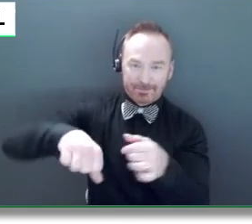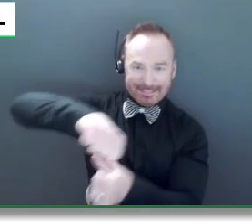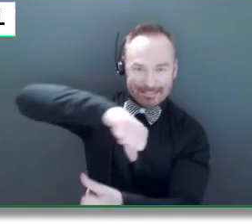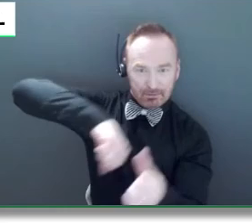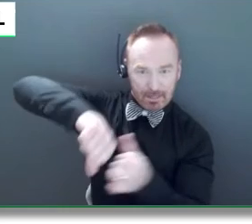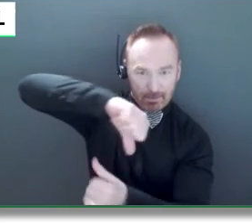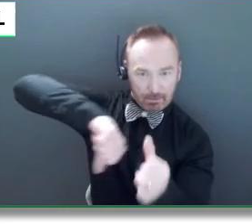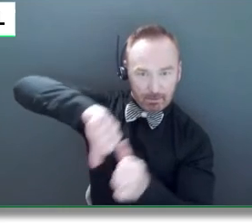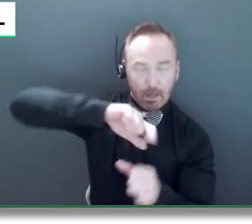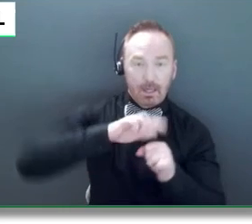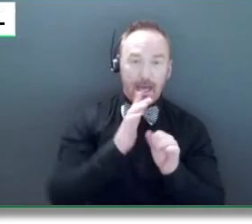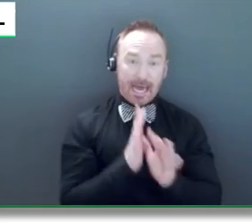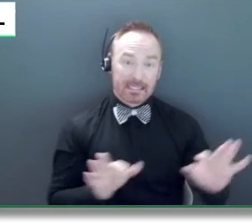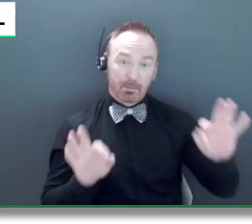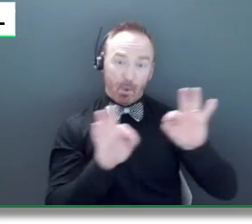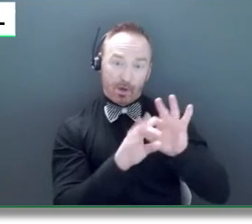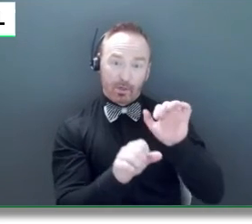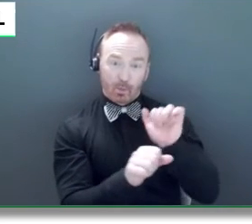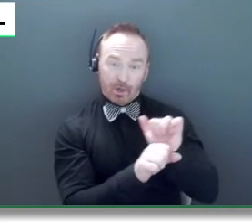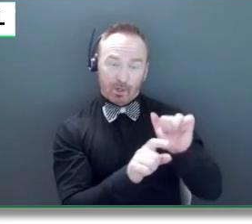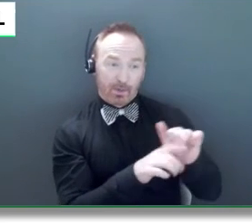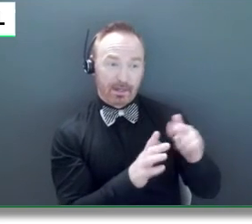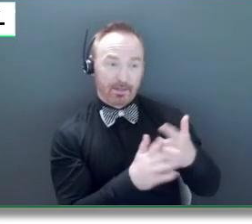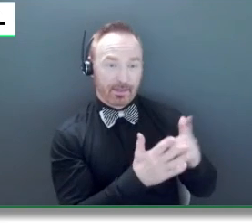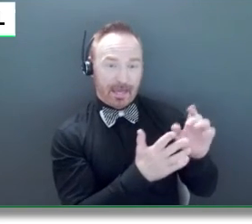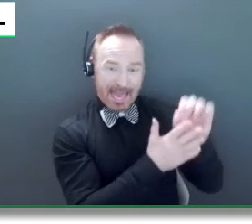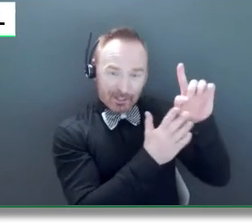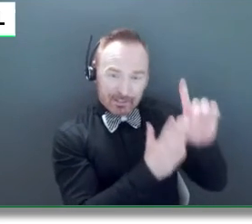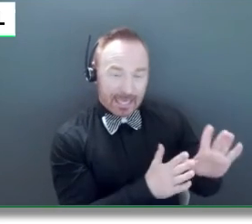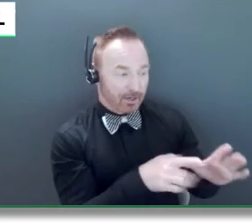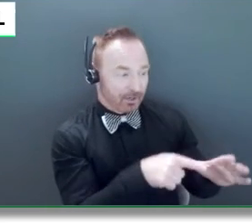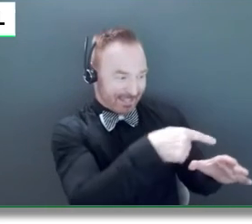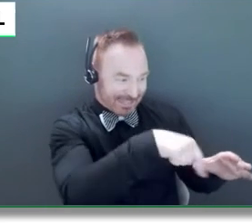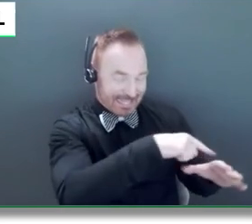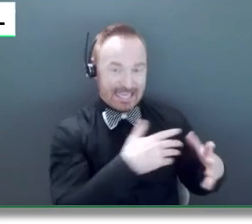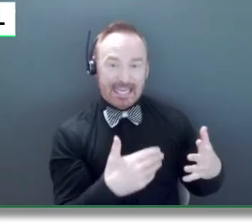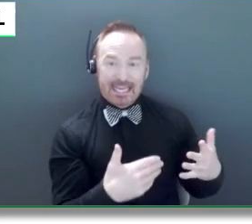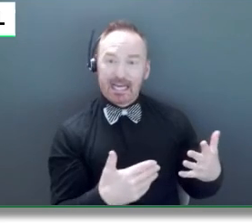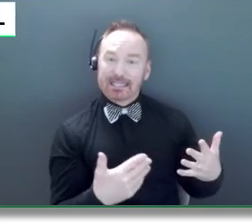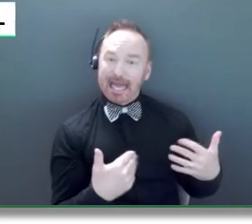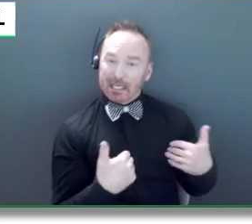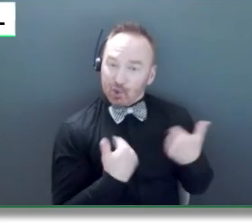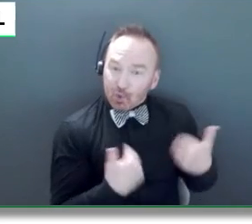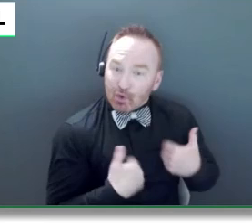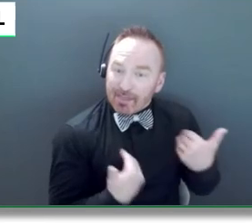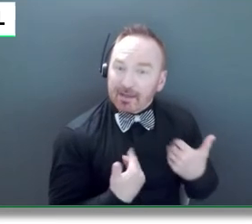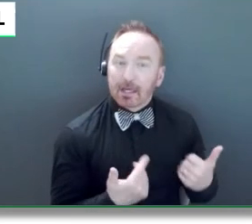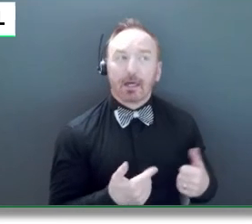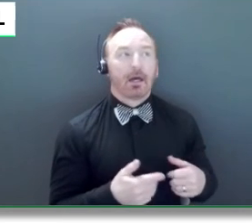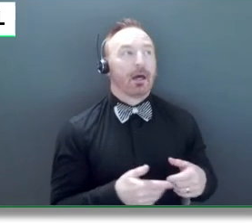educators such as young users, youth challenges and as well as adults. So